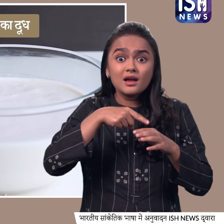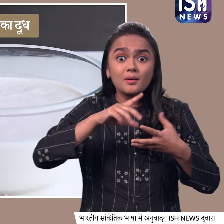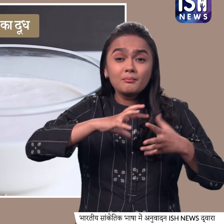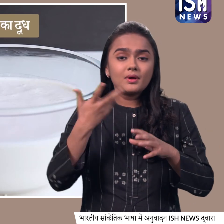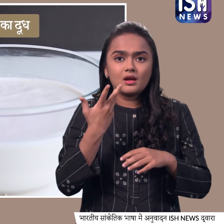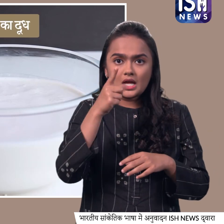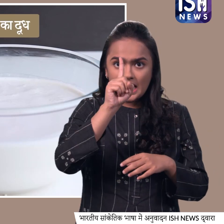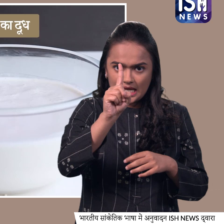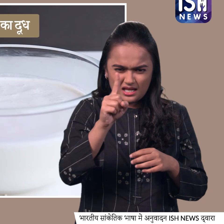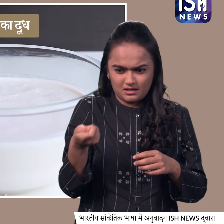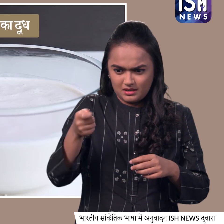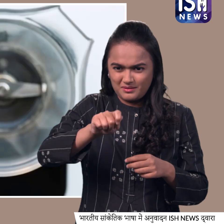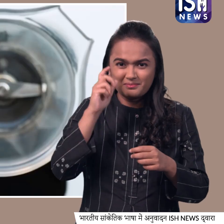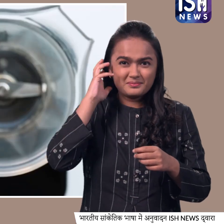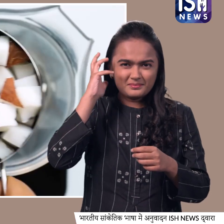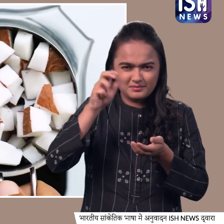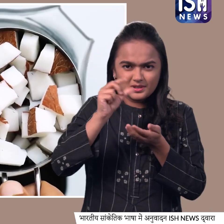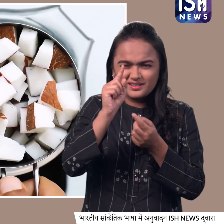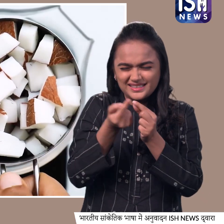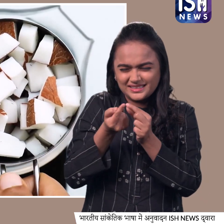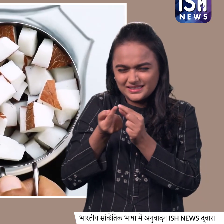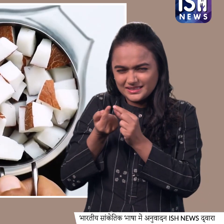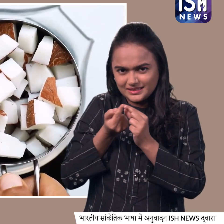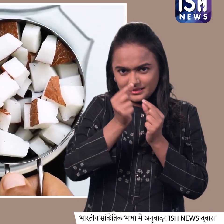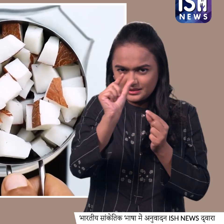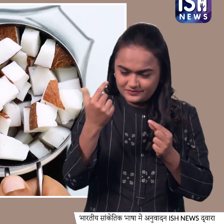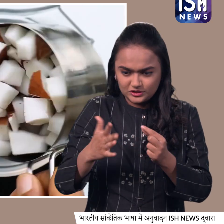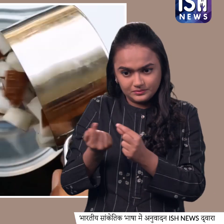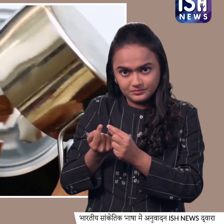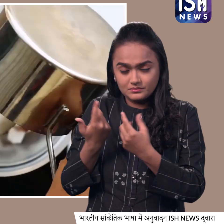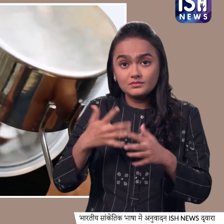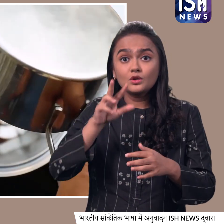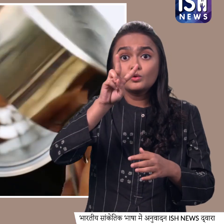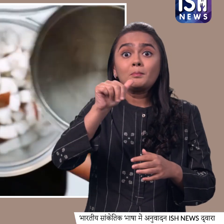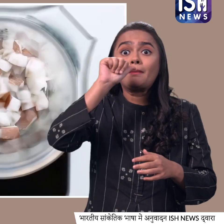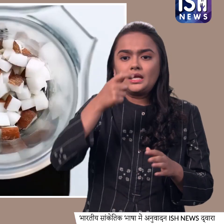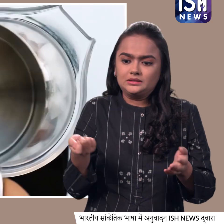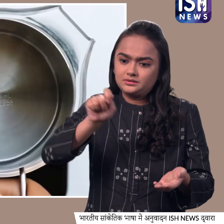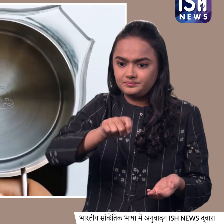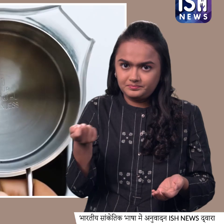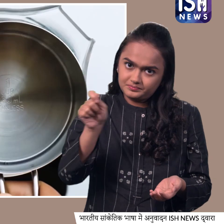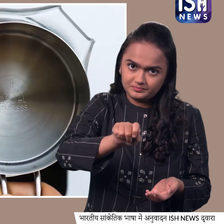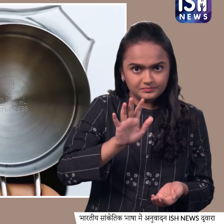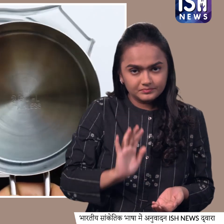For this you need you need 1 cup coconut cut into small pieces and 2 cups drinking water.